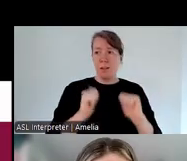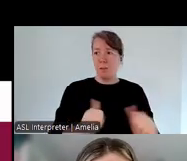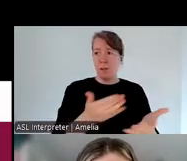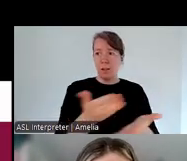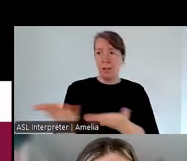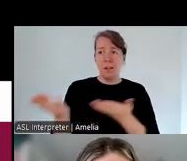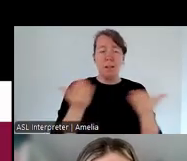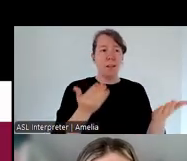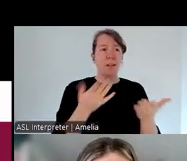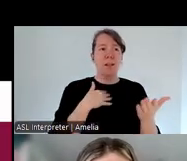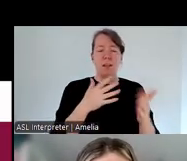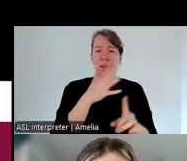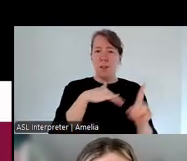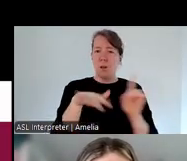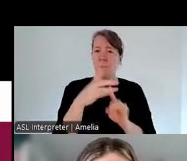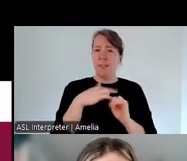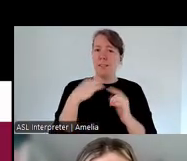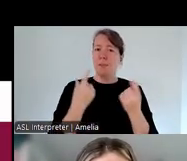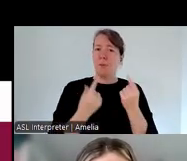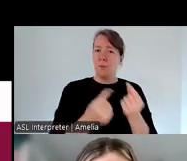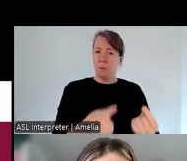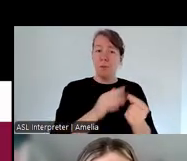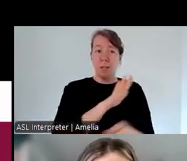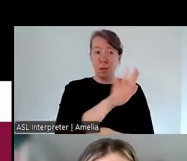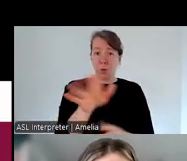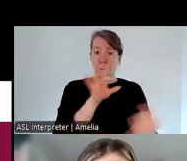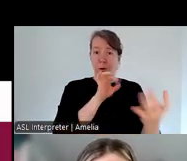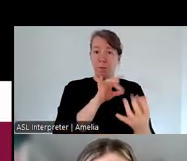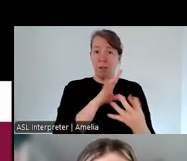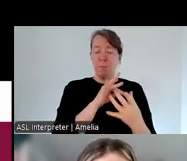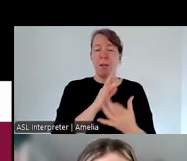Um, their feedback is the best way to determine if it will really work